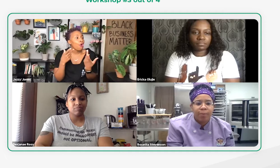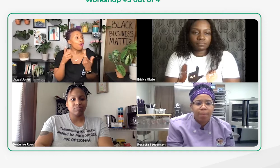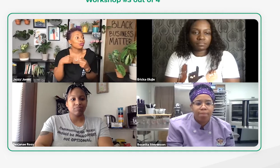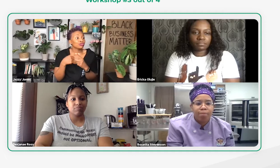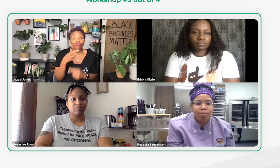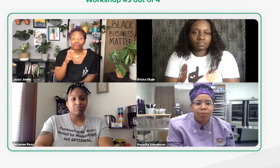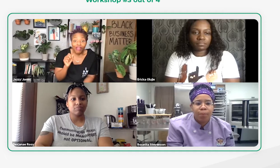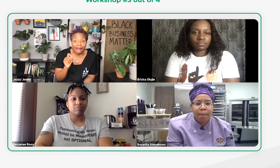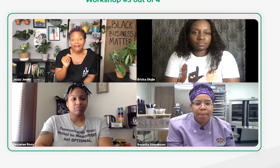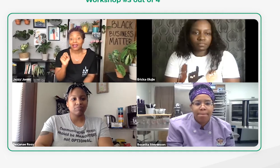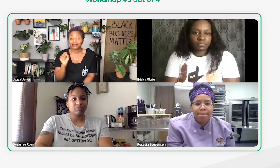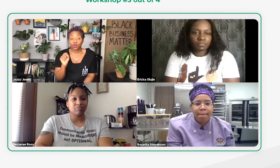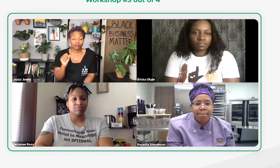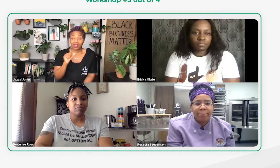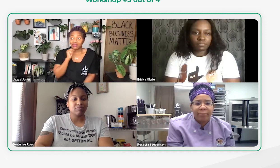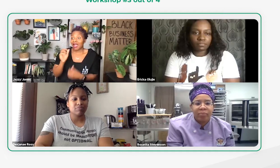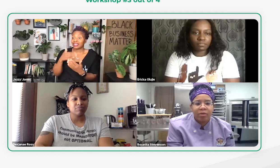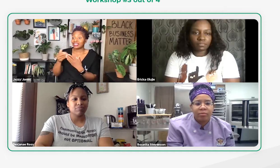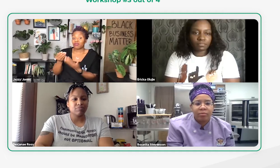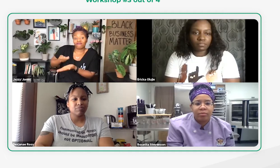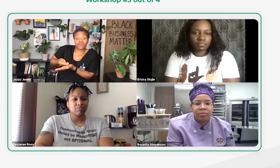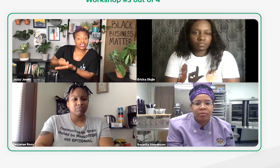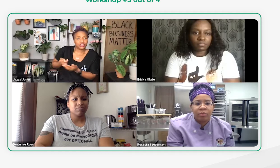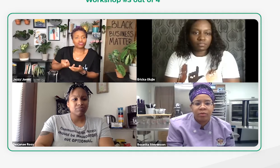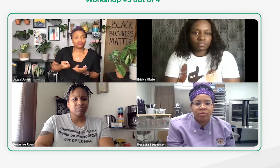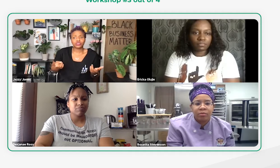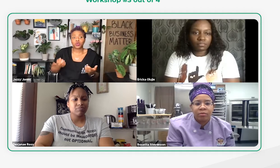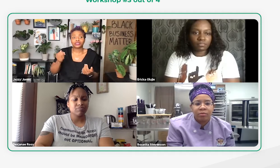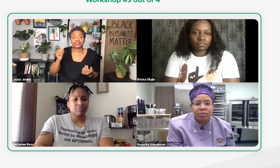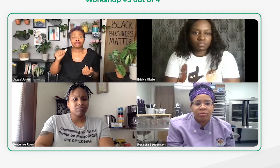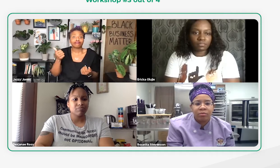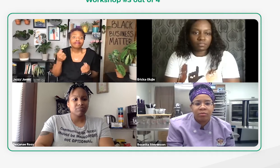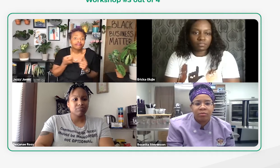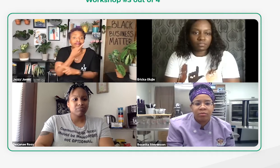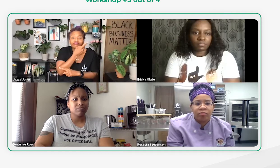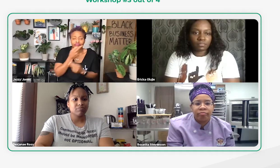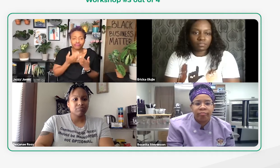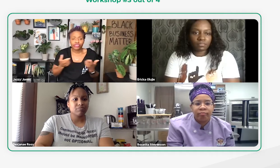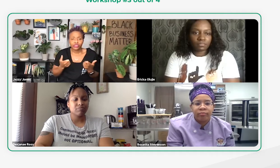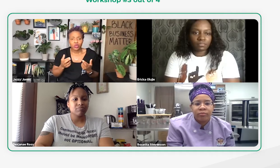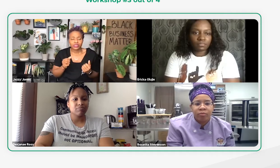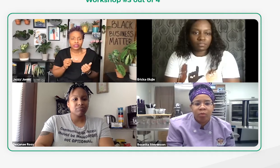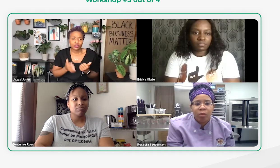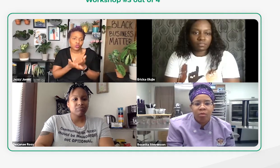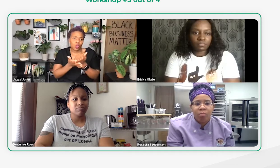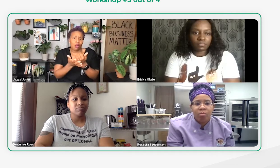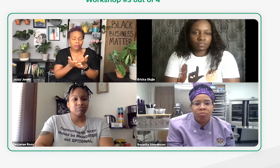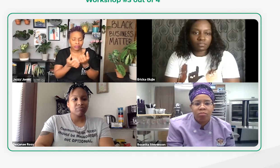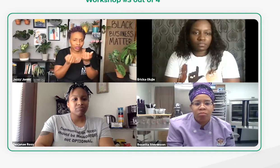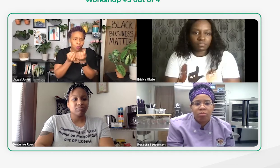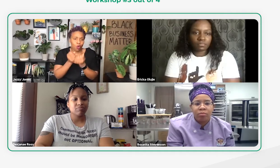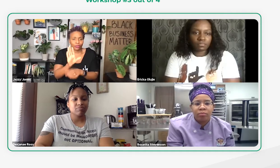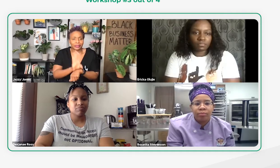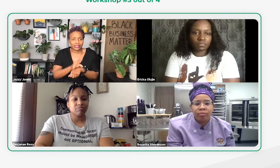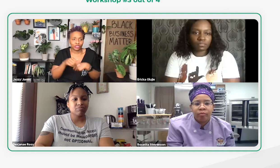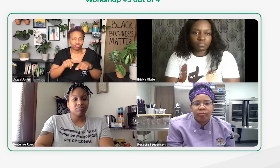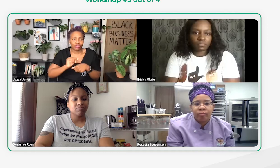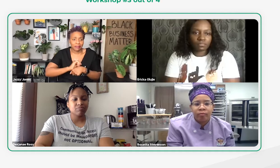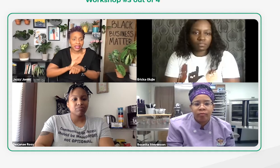such as the PPP loan or any type of grant or other resources during this pandemic?